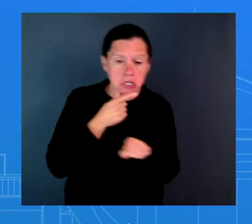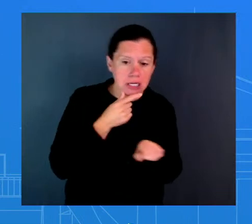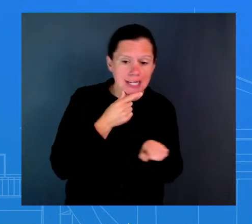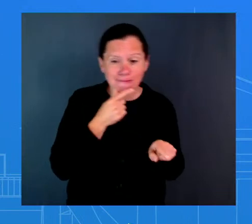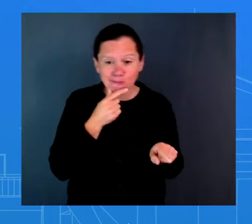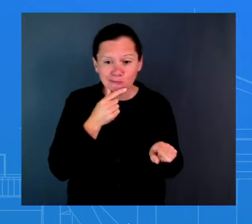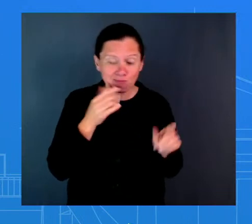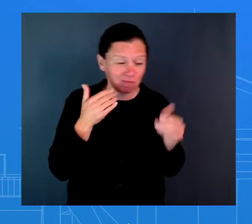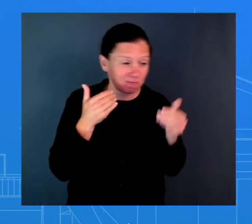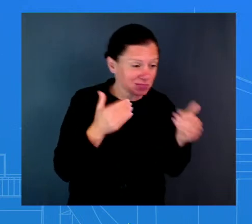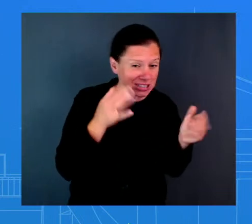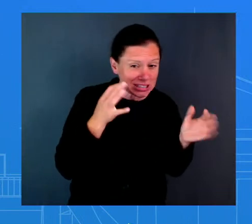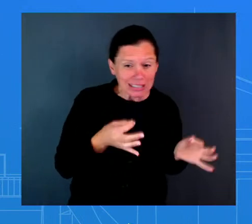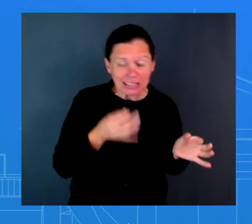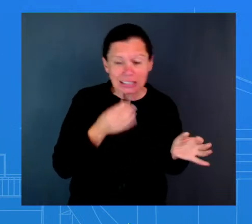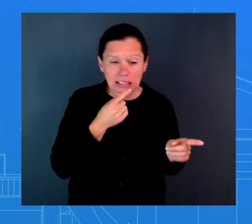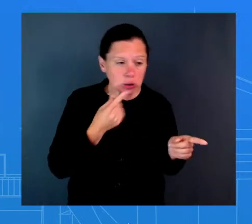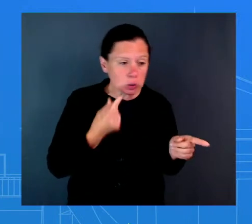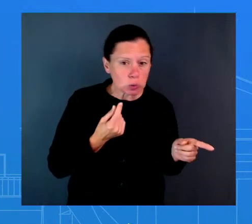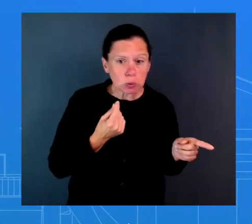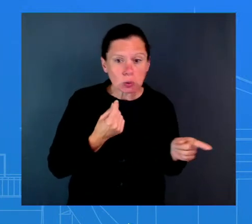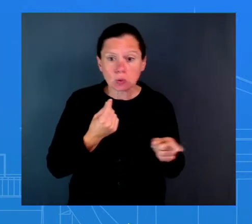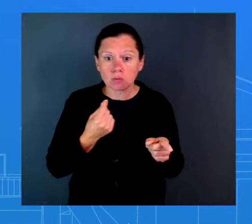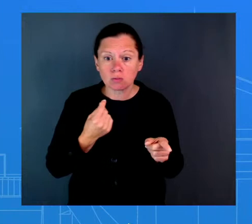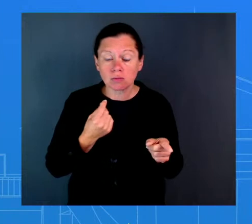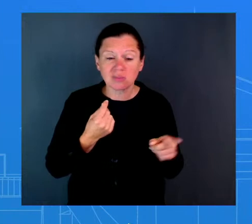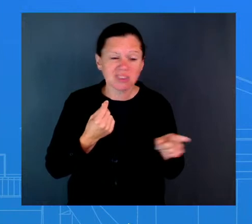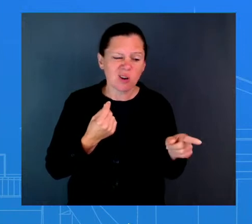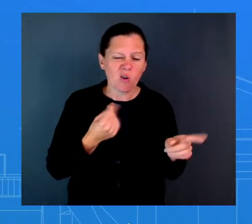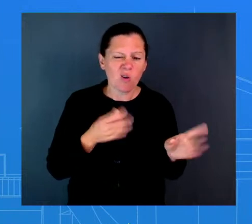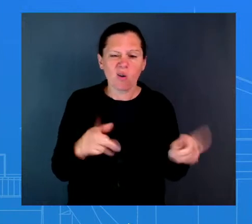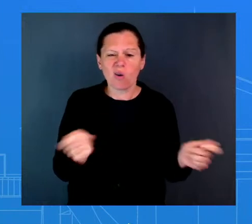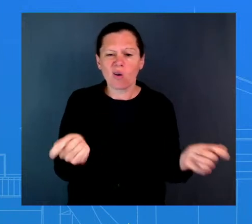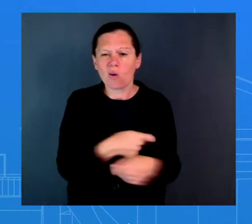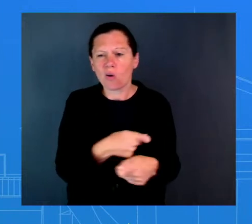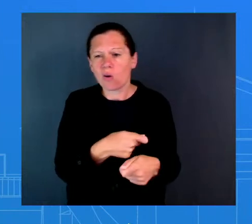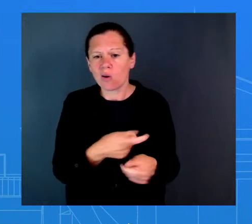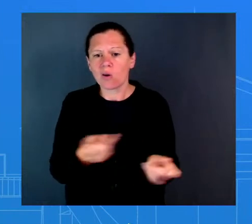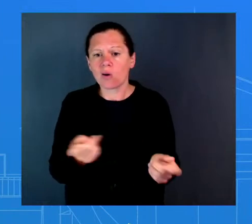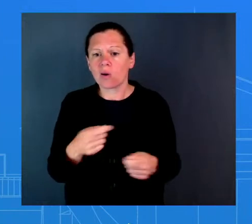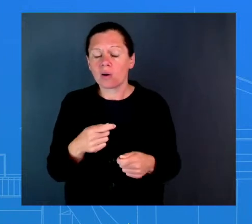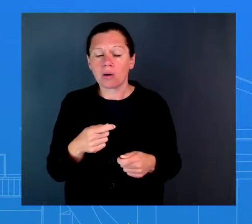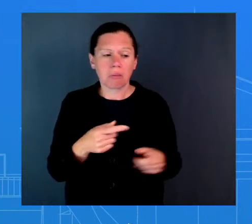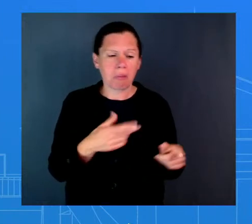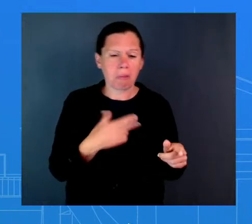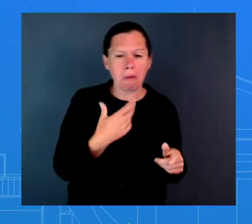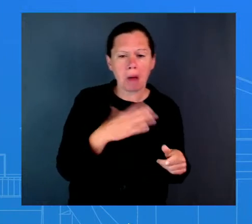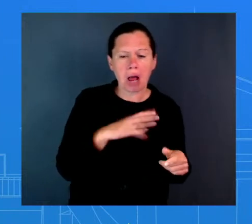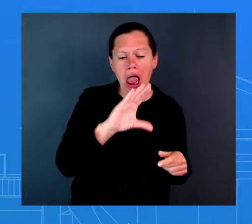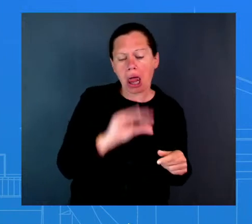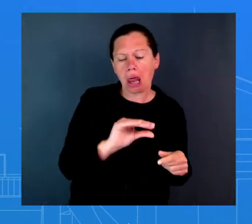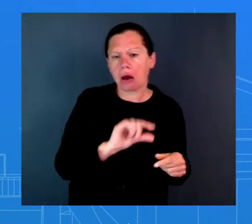that would make our life difficult in some way or whether we feel we can manage and balance everything while doing the needful